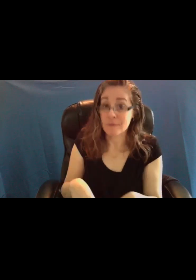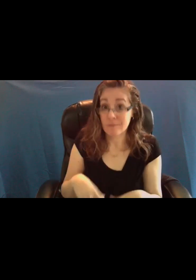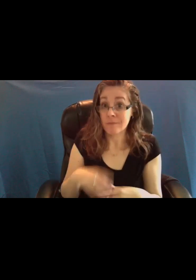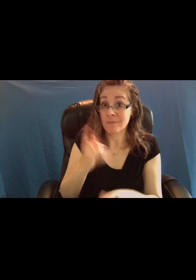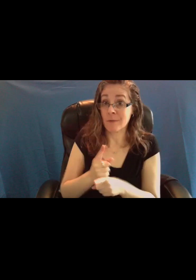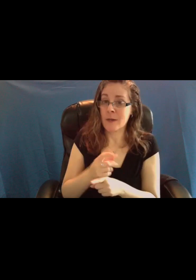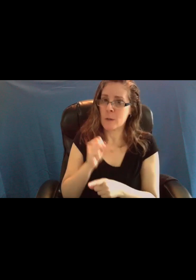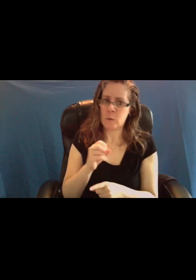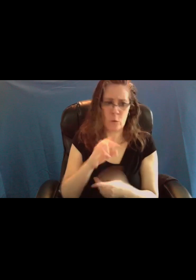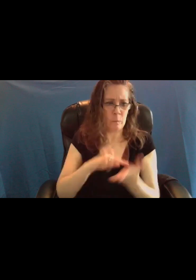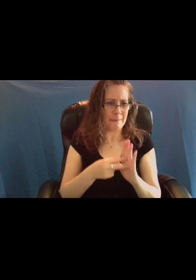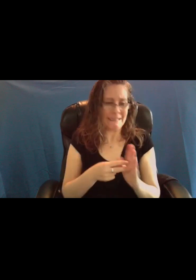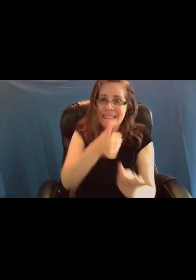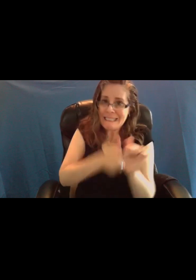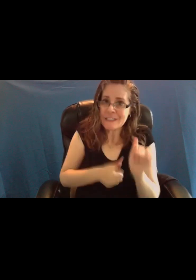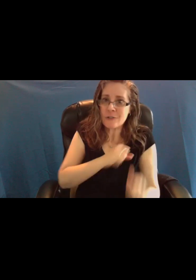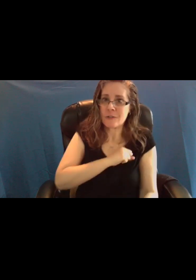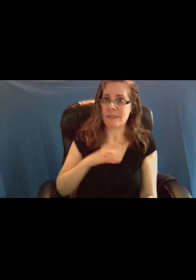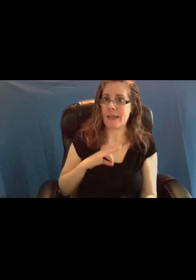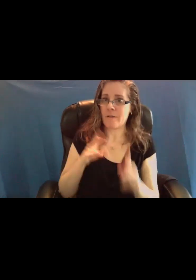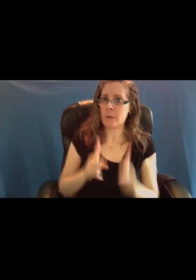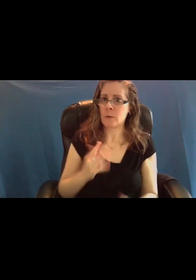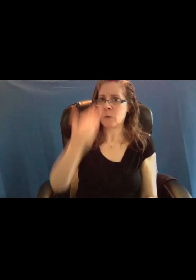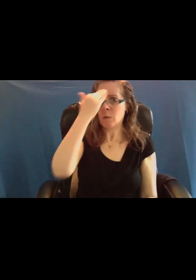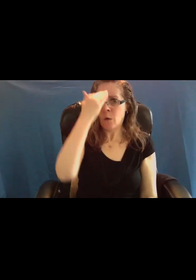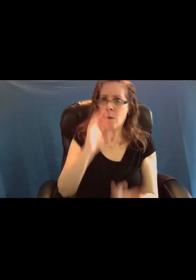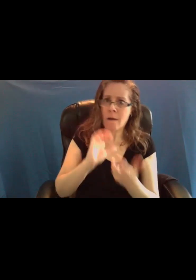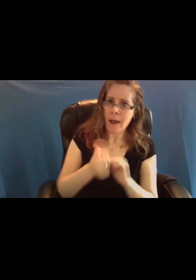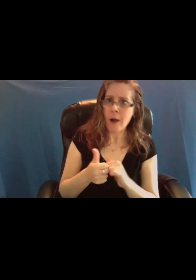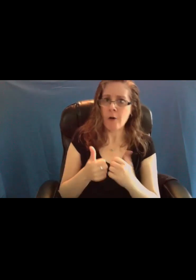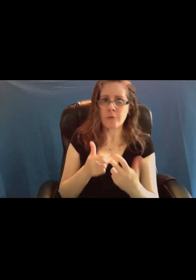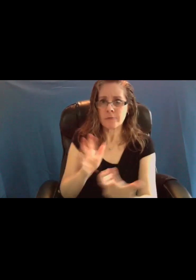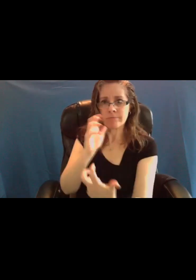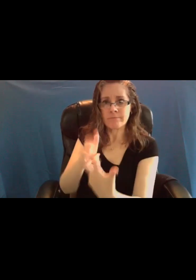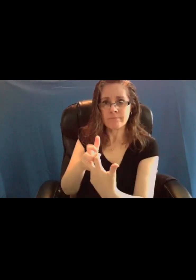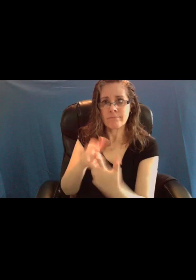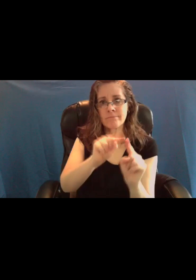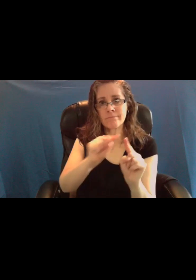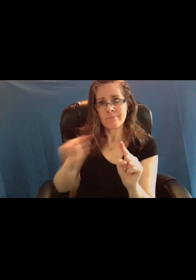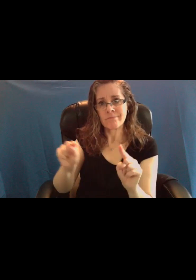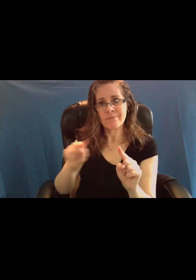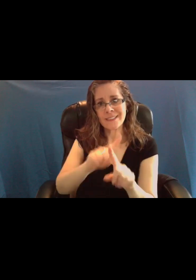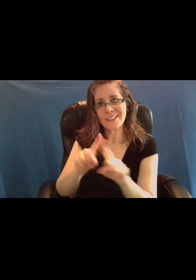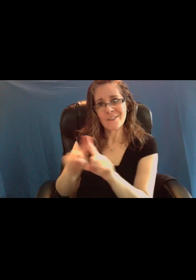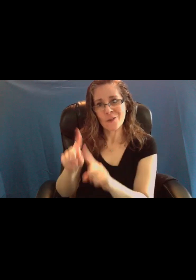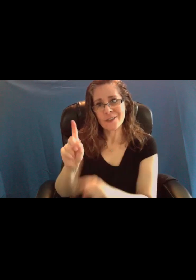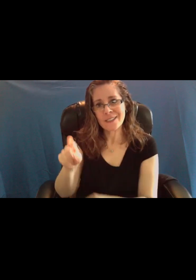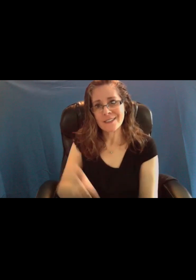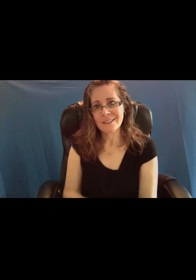employees, staff know about their obligations to assist a person